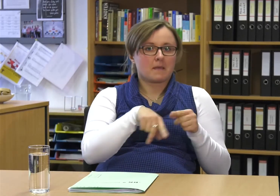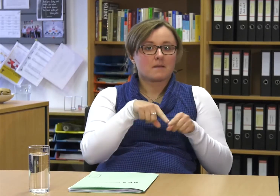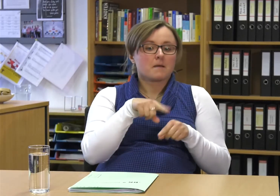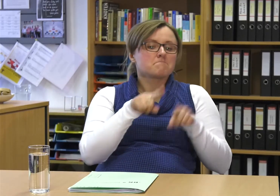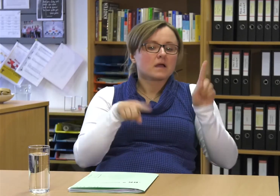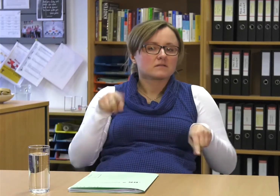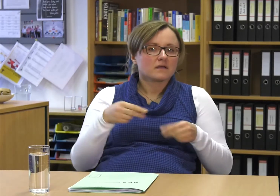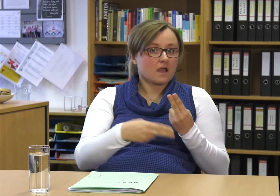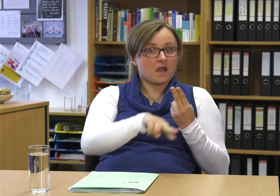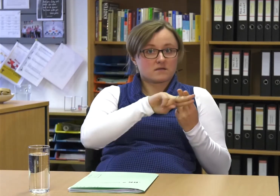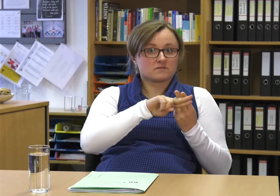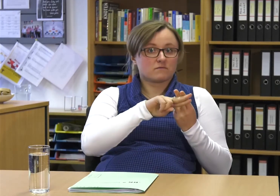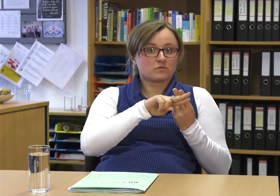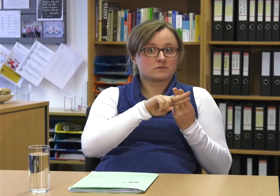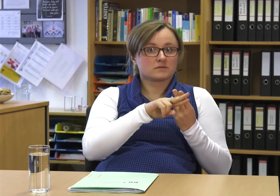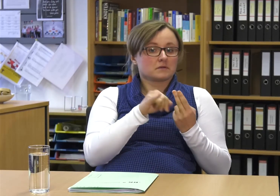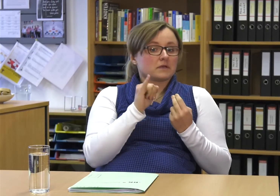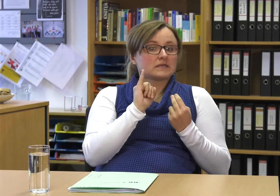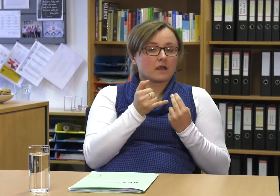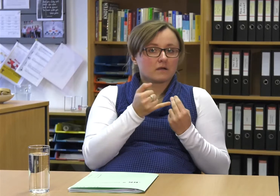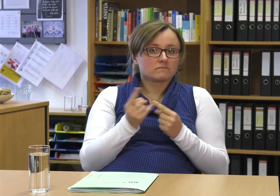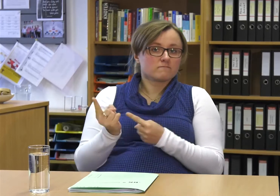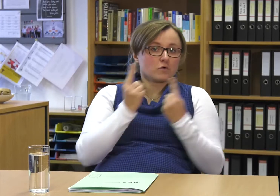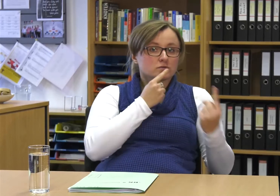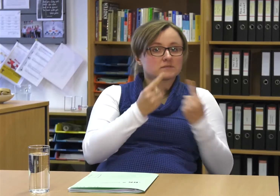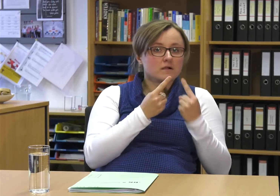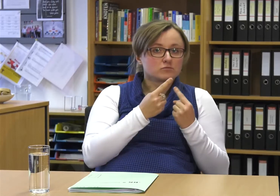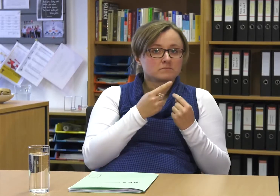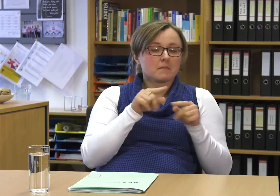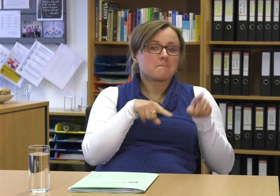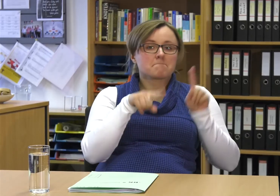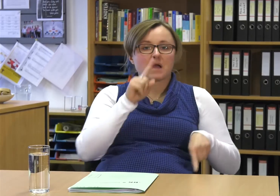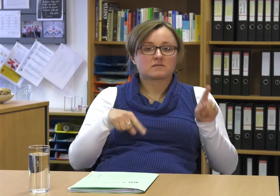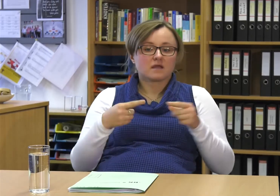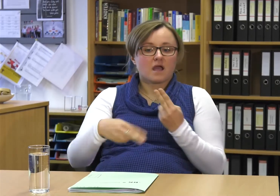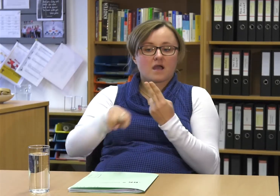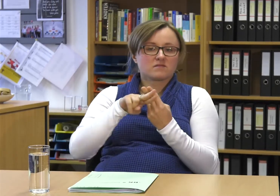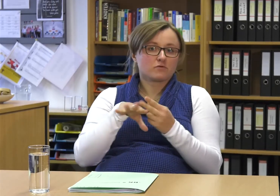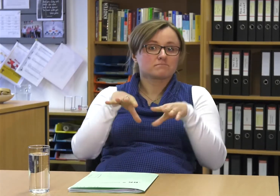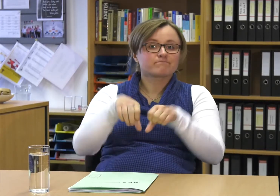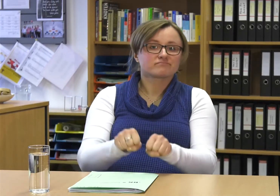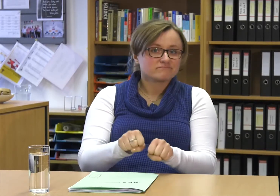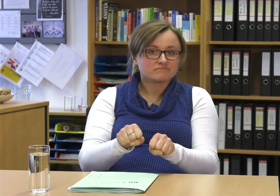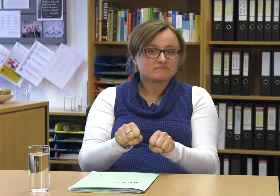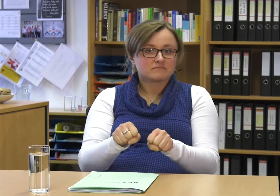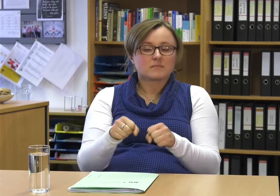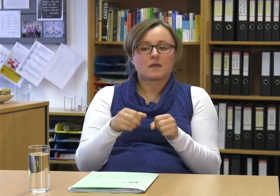I was partly invited to job interviews, party I was declined, because the job wasn't vacant anymore.